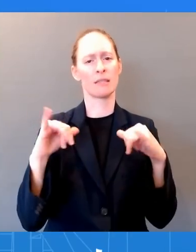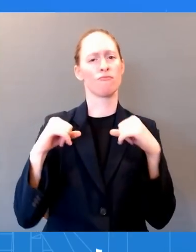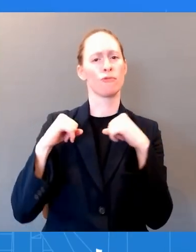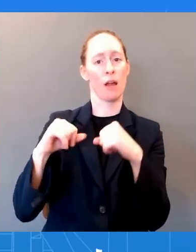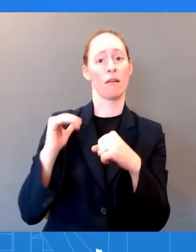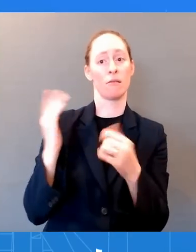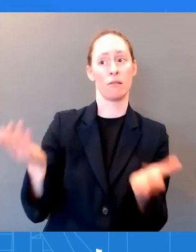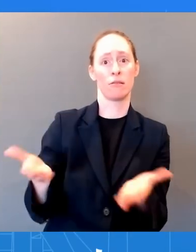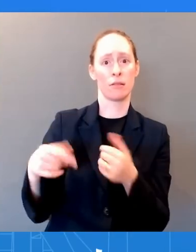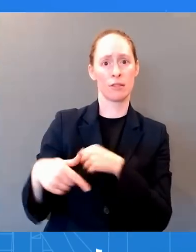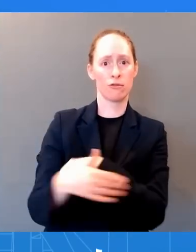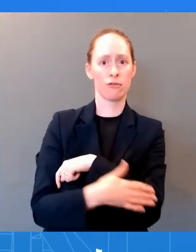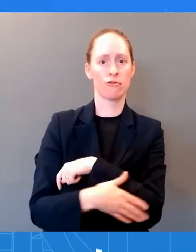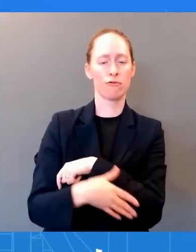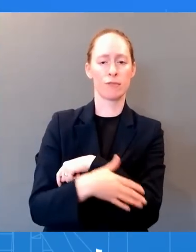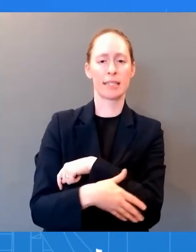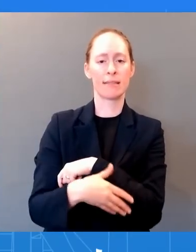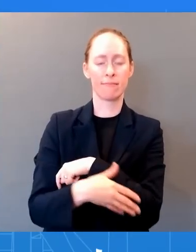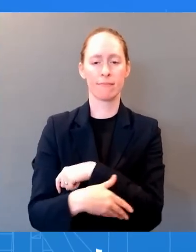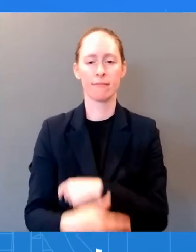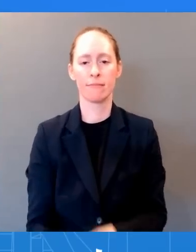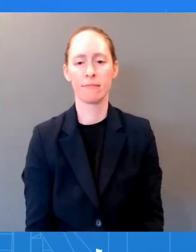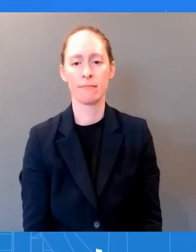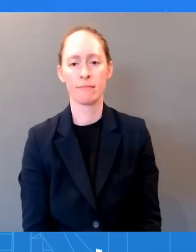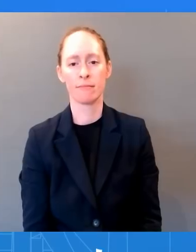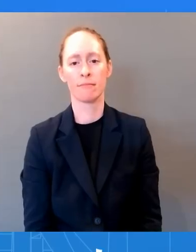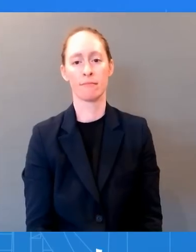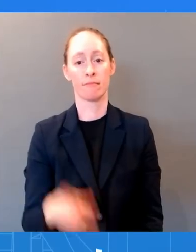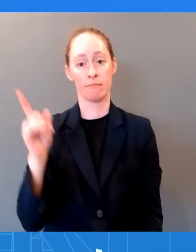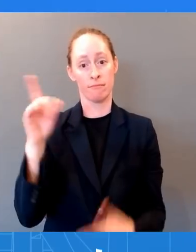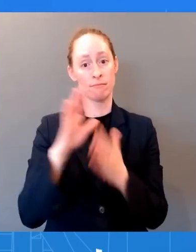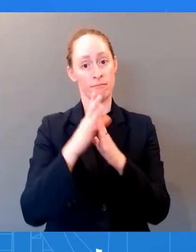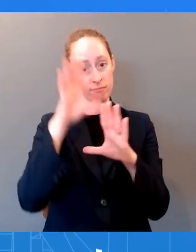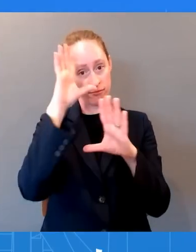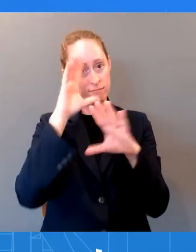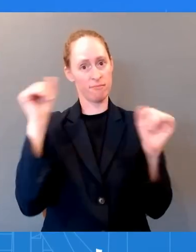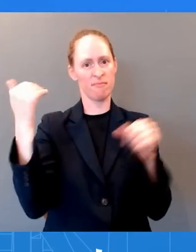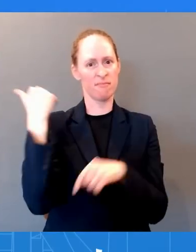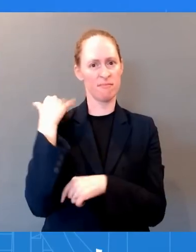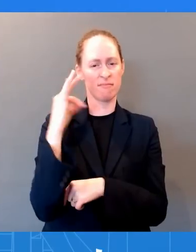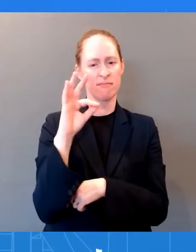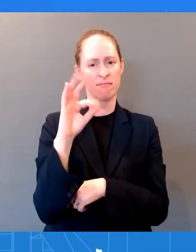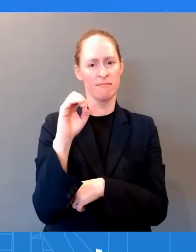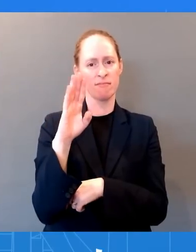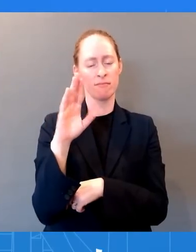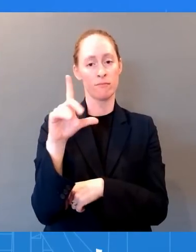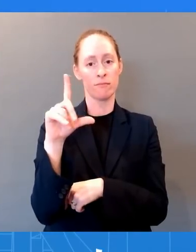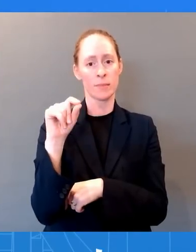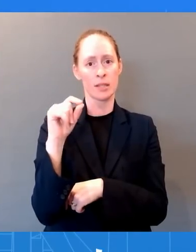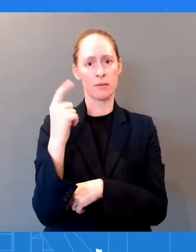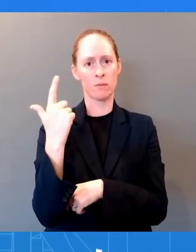as you all know, in February of 2021, requiring agencies to surge resources, streamline the proc- -- the application process.